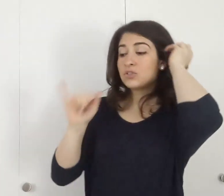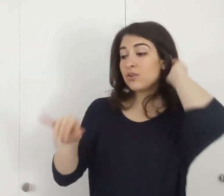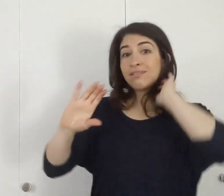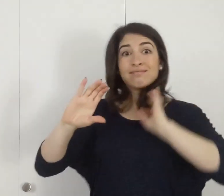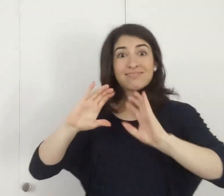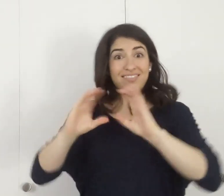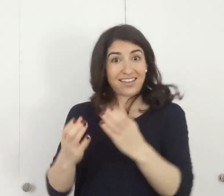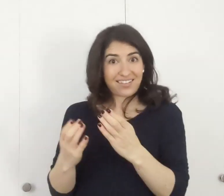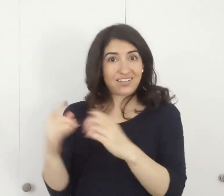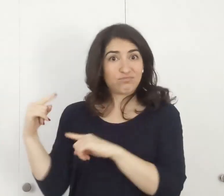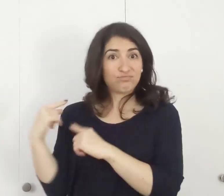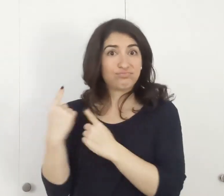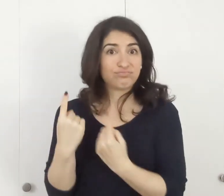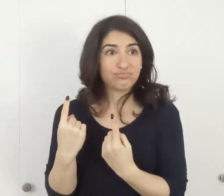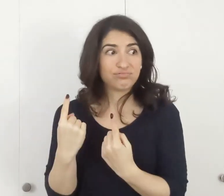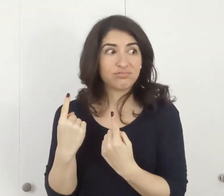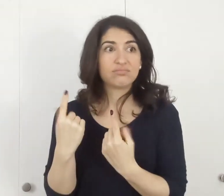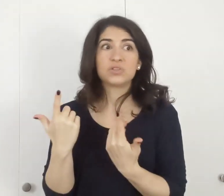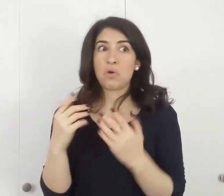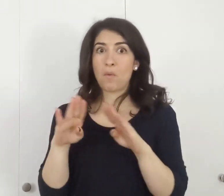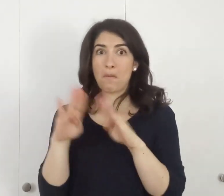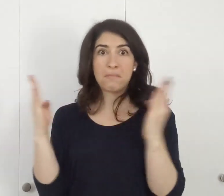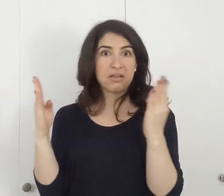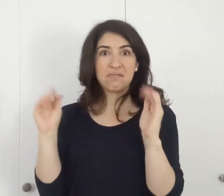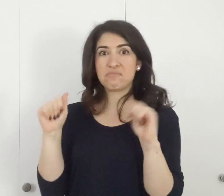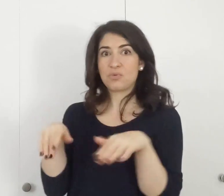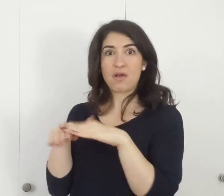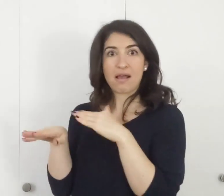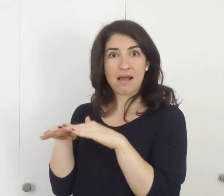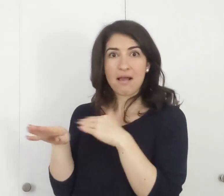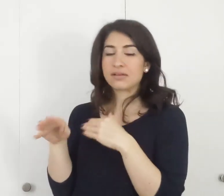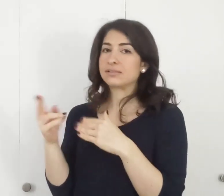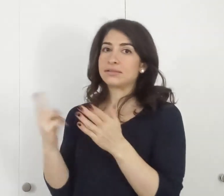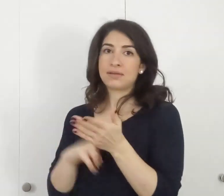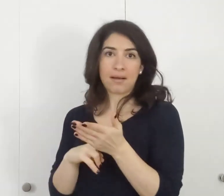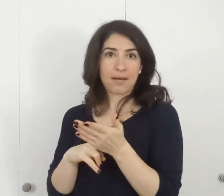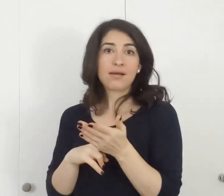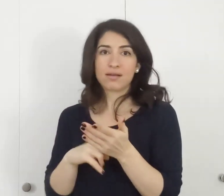That class so far has been open, you can access it, sign up...